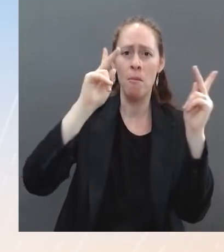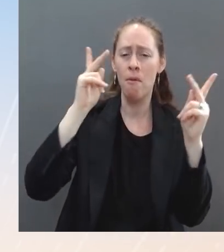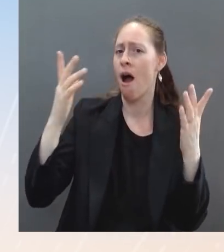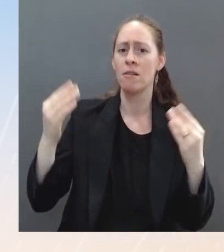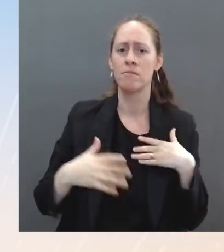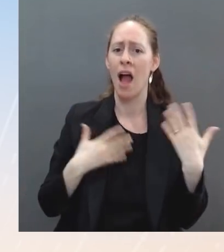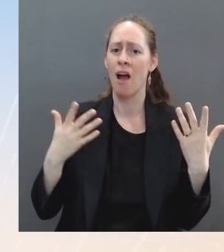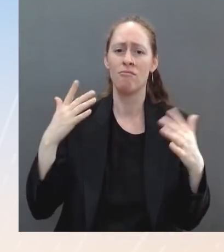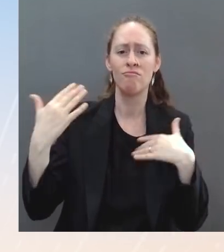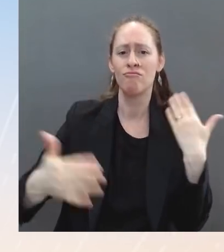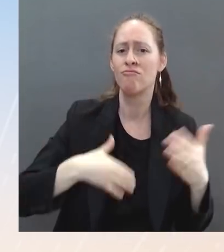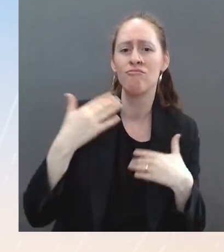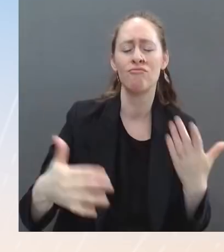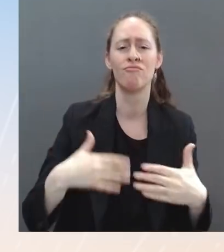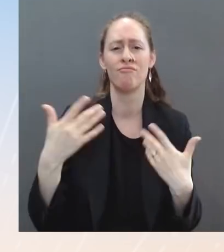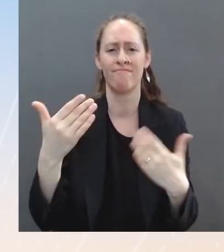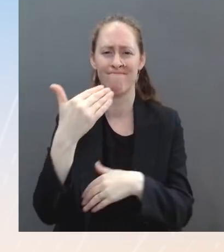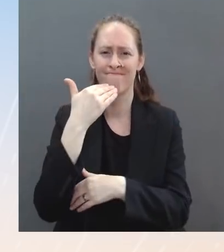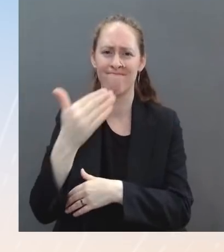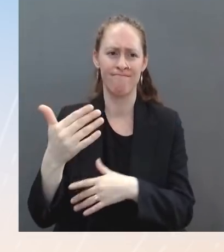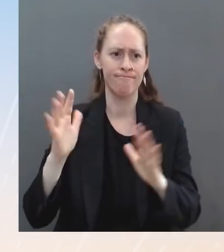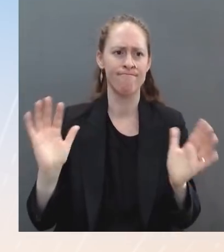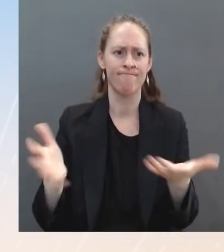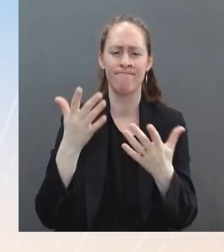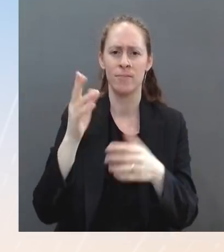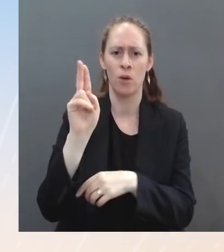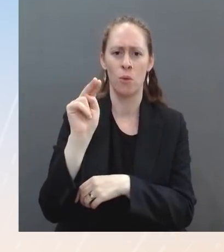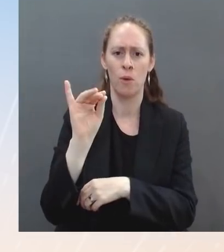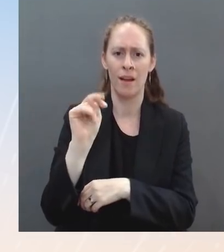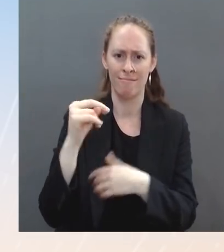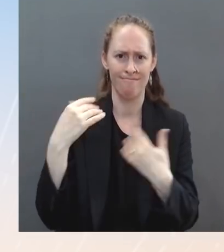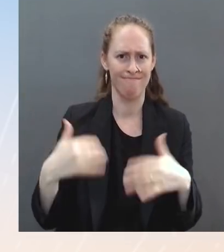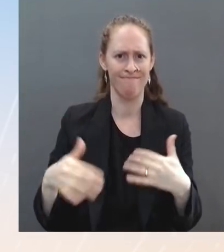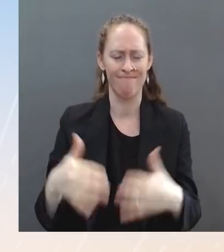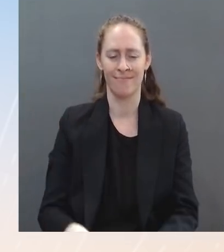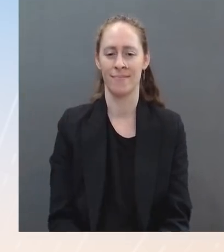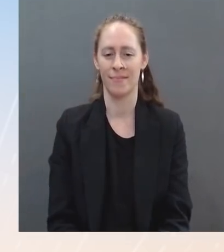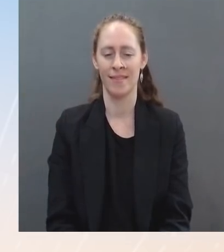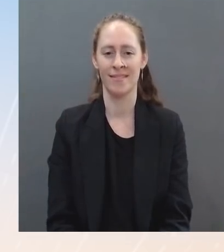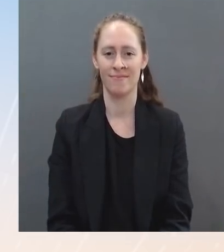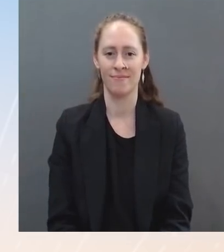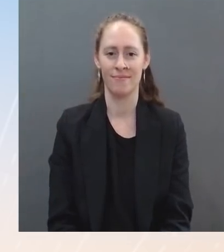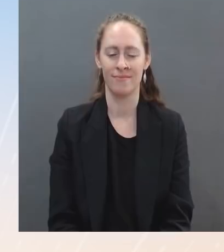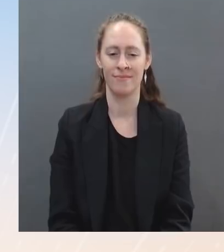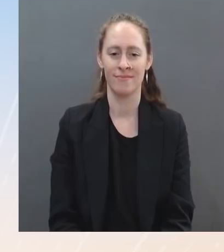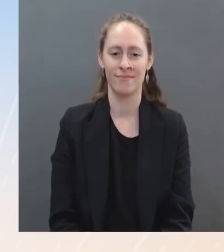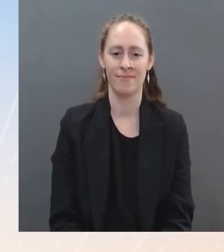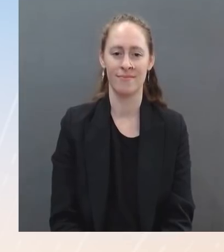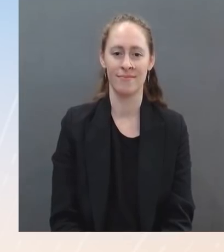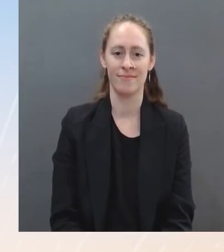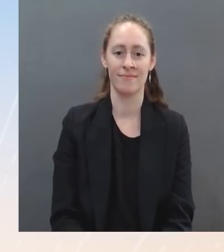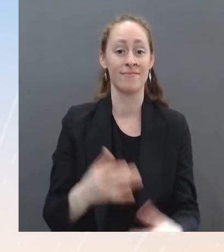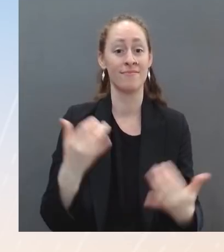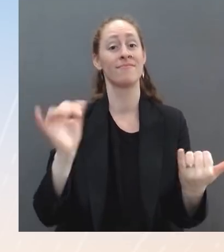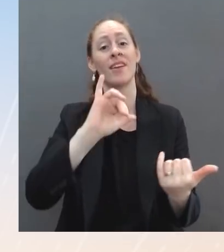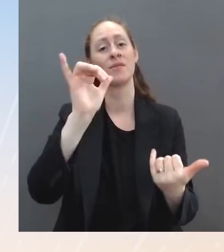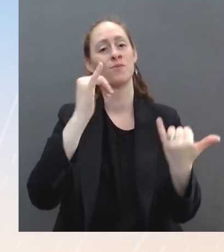he placed a bust of César Chávez in the Oval Office as a reminder of the values and his vision to fight for respect, social justice,